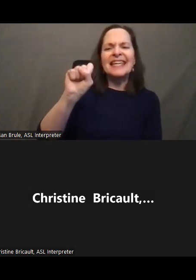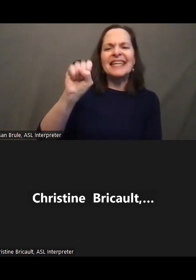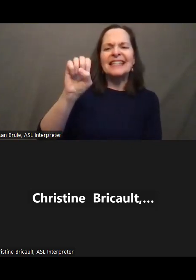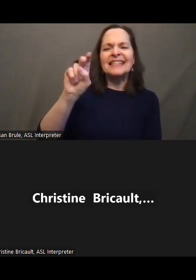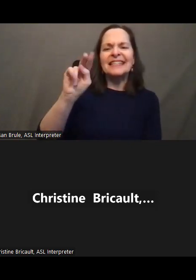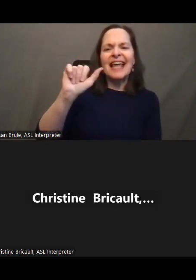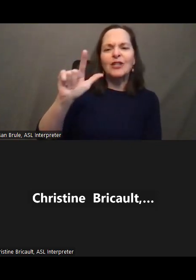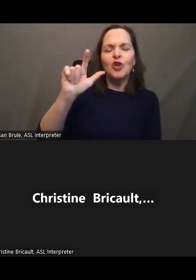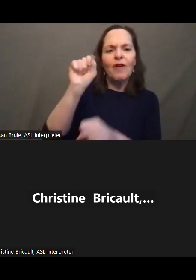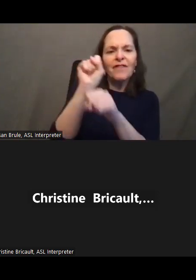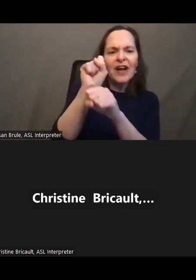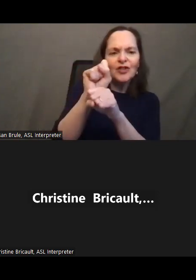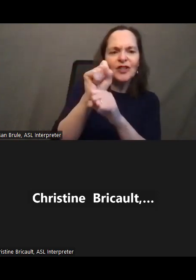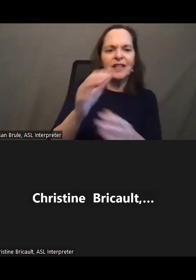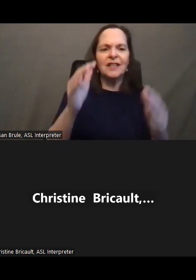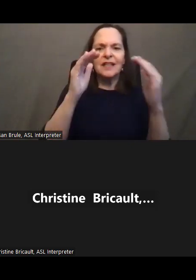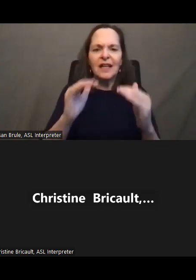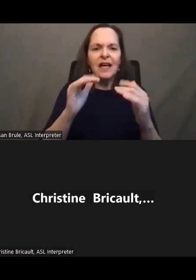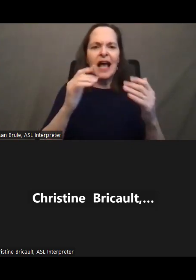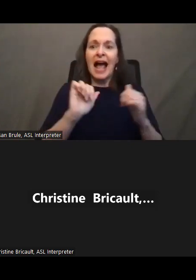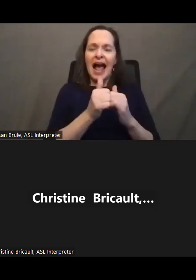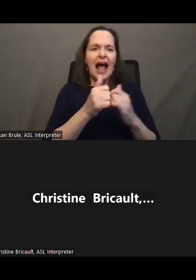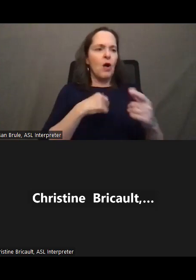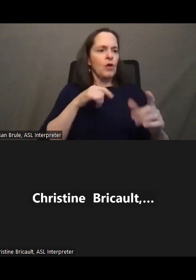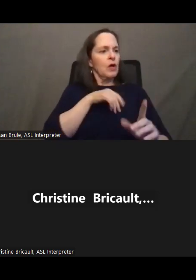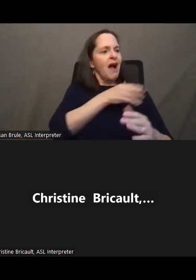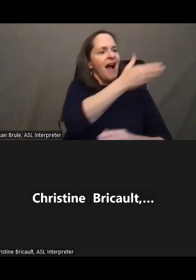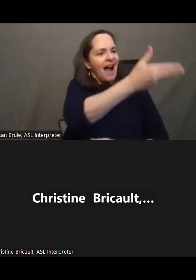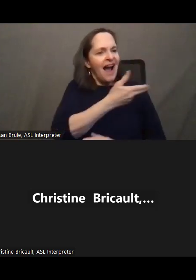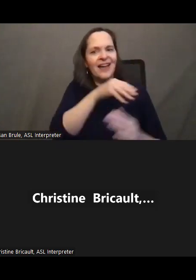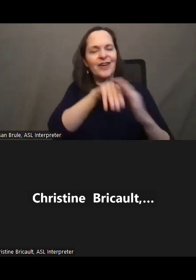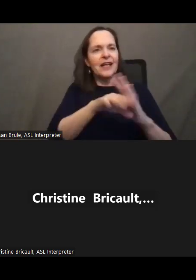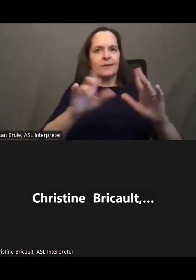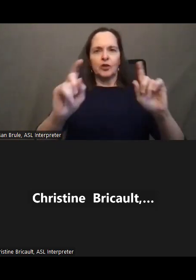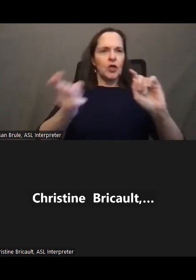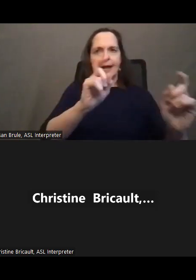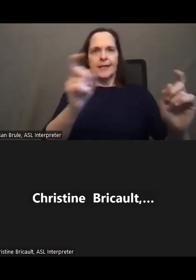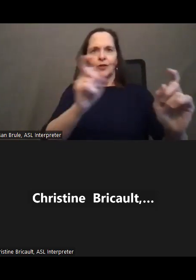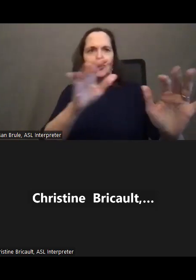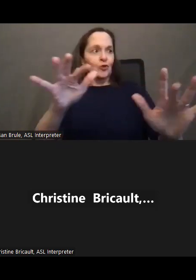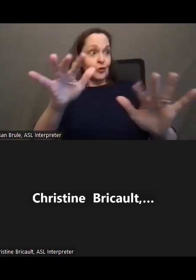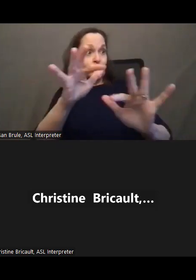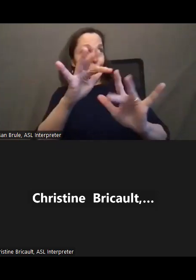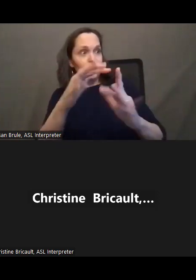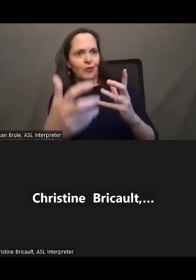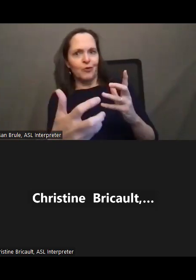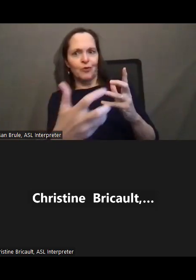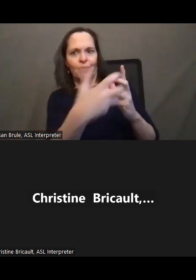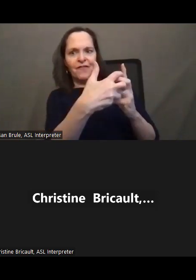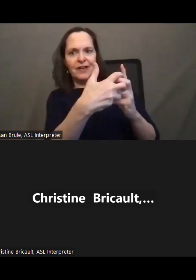A reasonable accommodation can take so many different forms. And honestly, that's what makes the job of an ADA Coordinator really